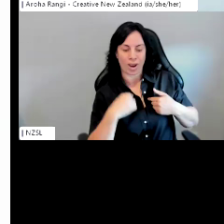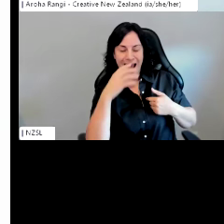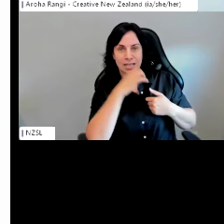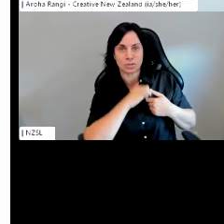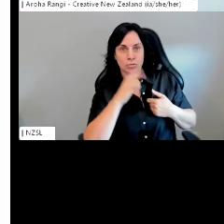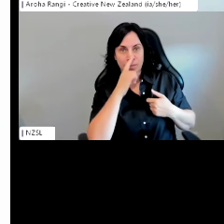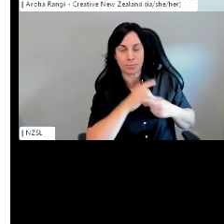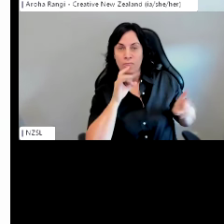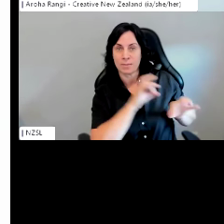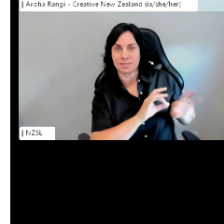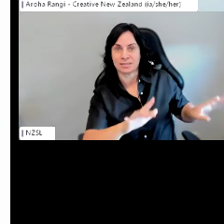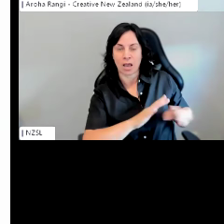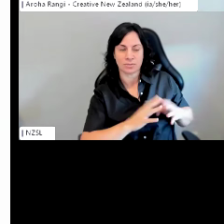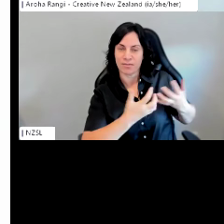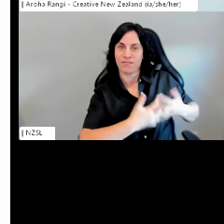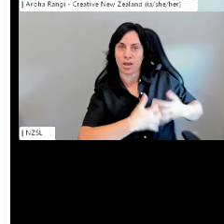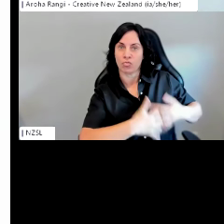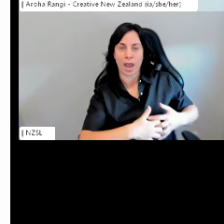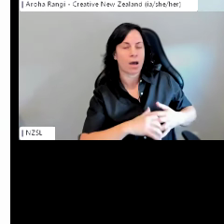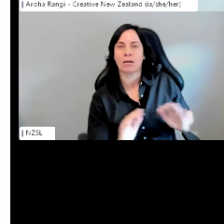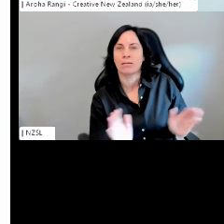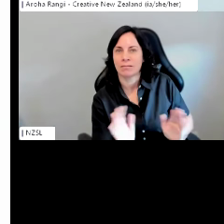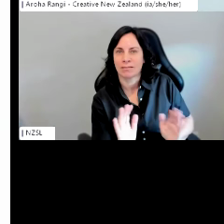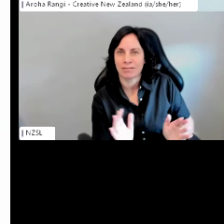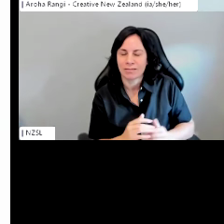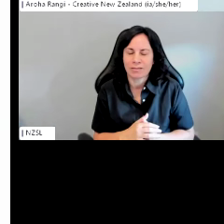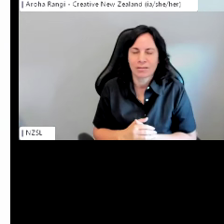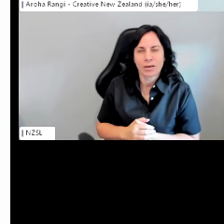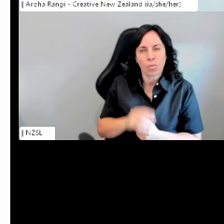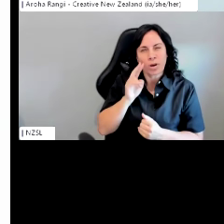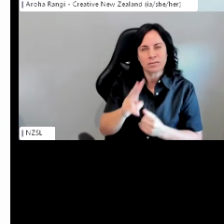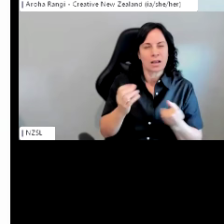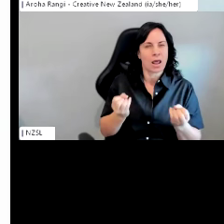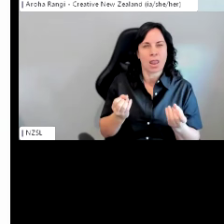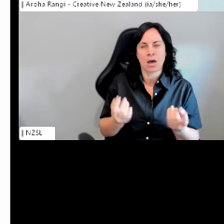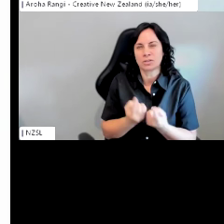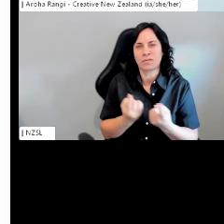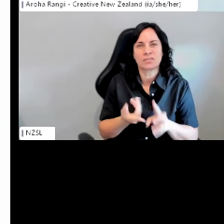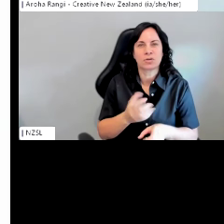don't. Um we've seen a lot of things with really kind of formal things like opera and ballet.